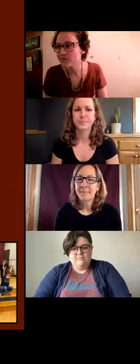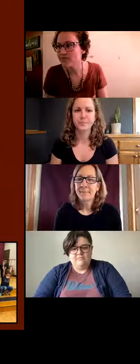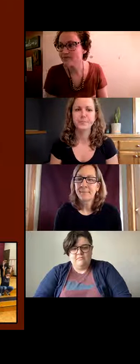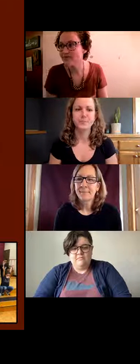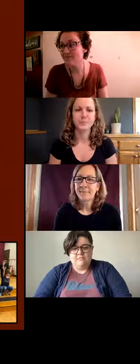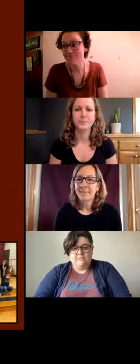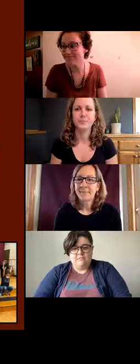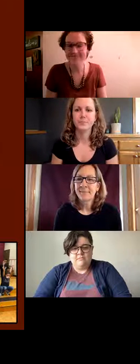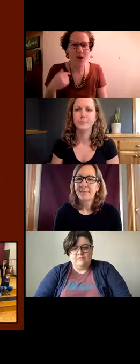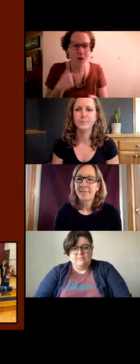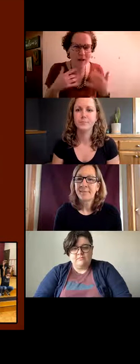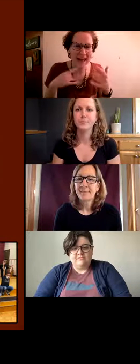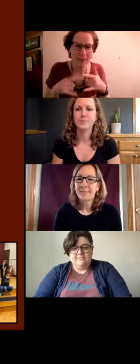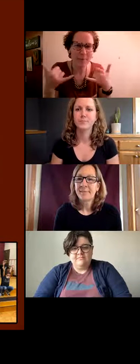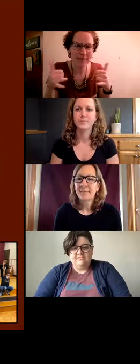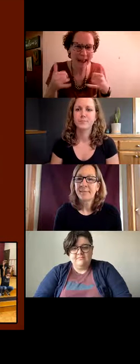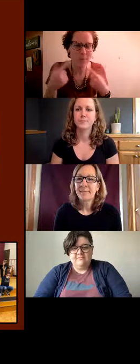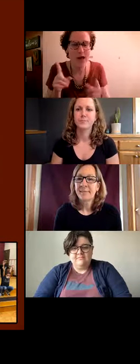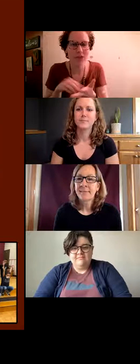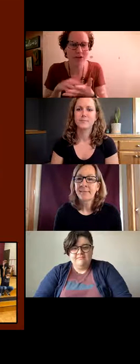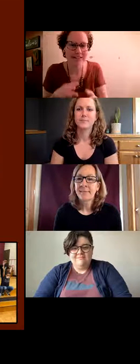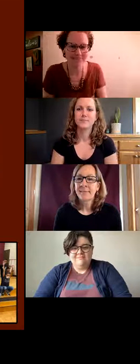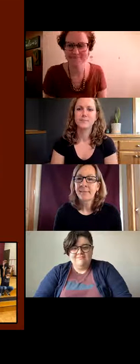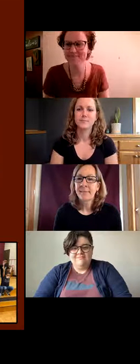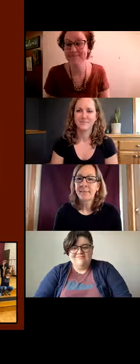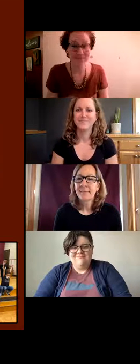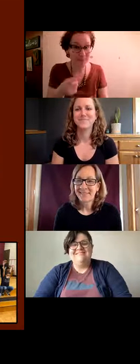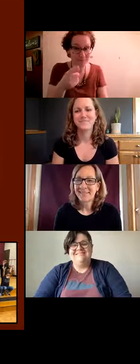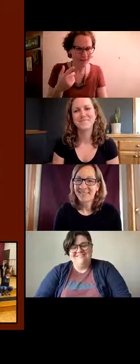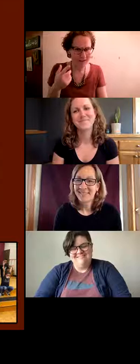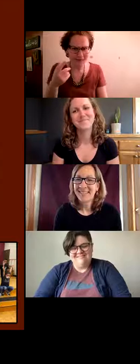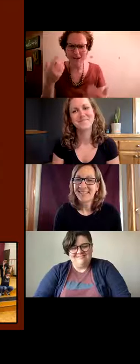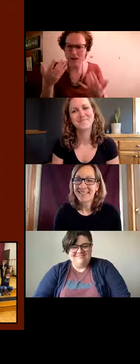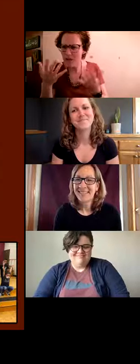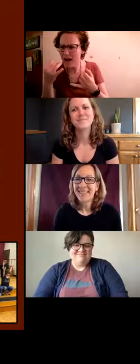have tons of resources that people can check out from us. We like to play while we learn.